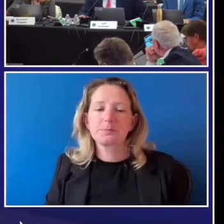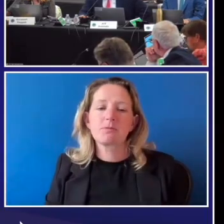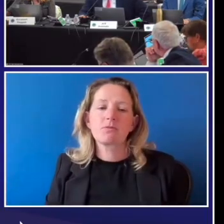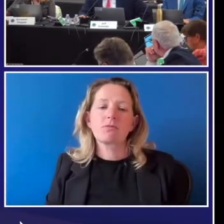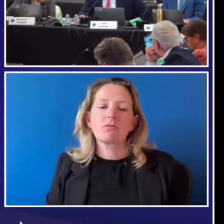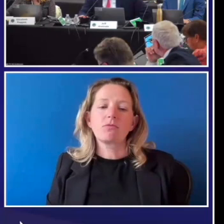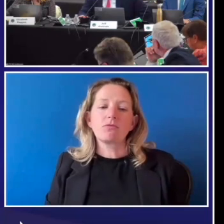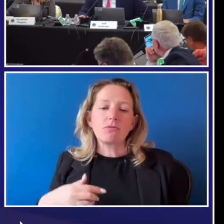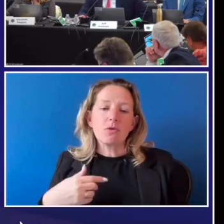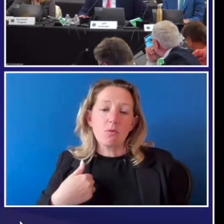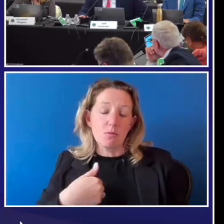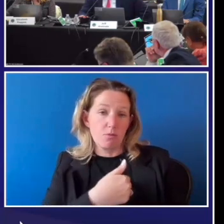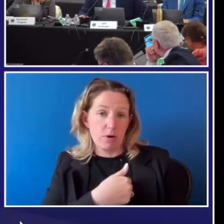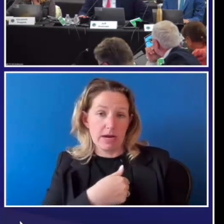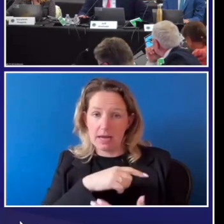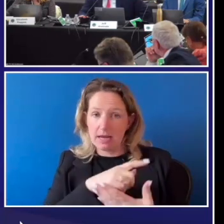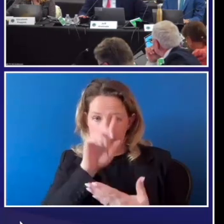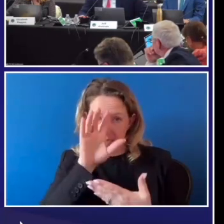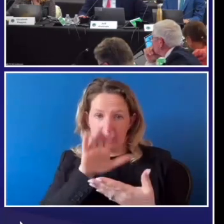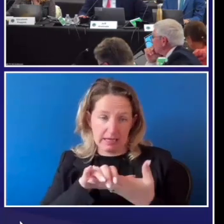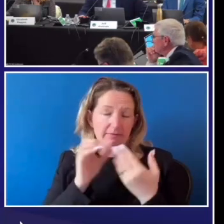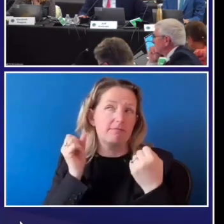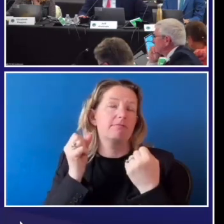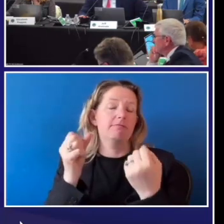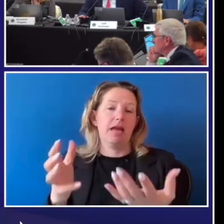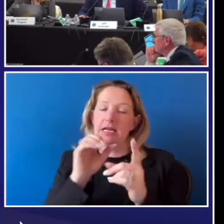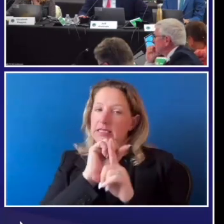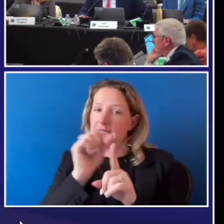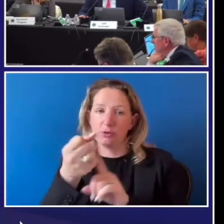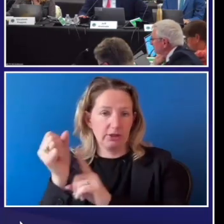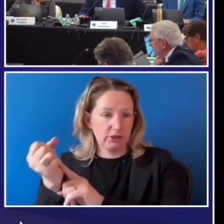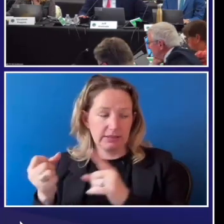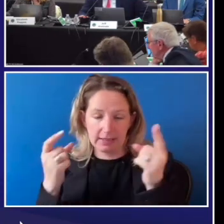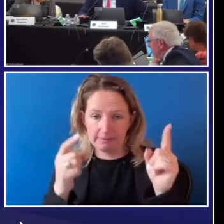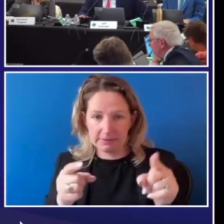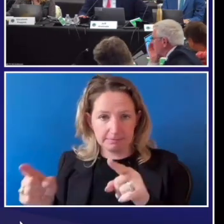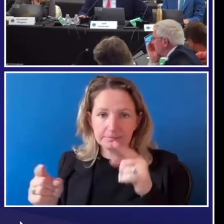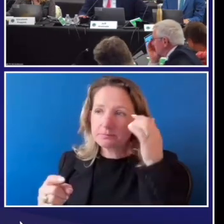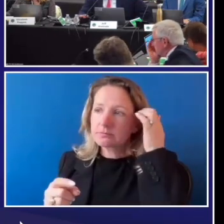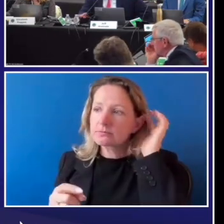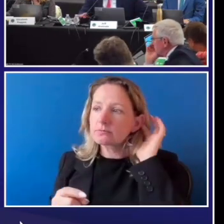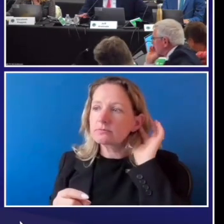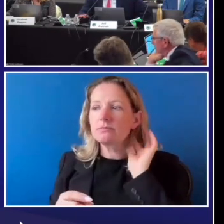in a number of instances, even with um, uh, uh, or creditors that